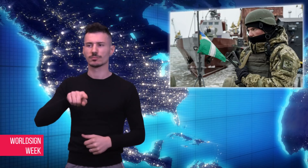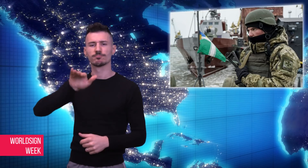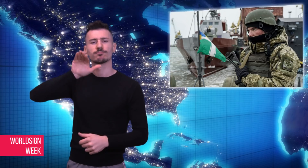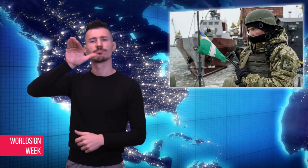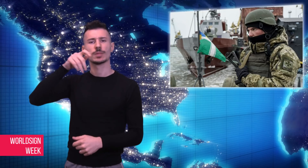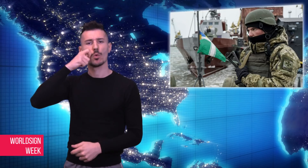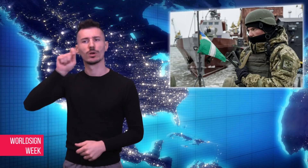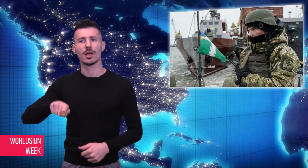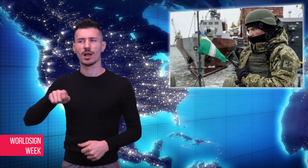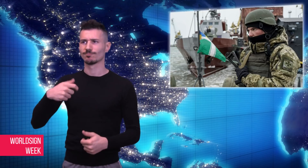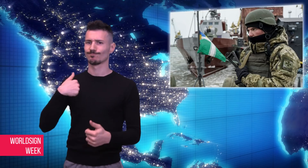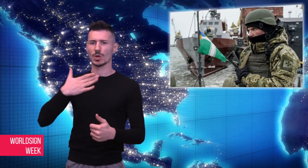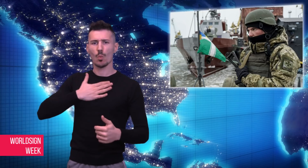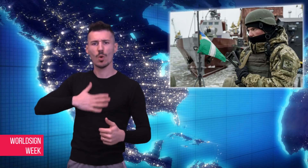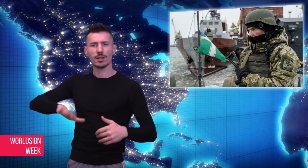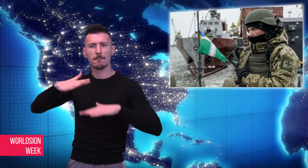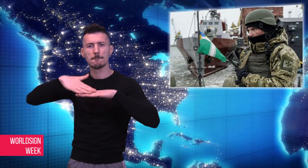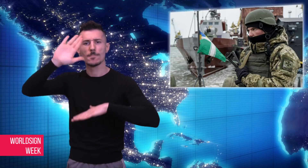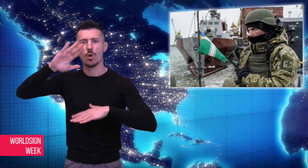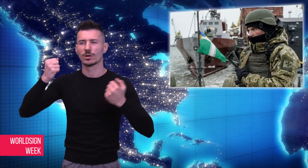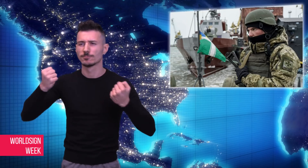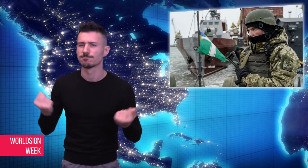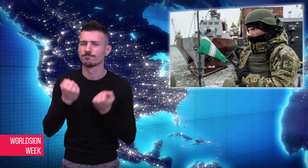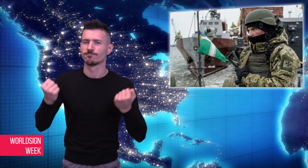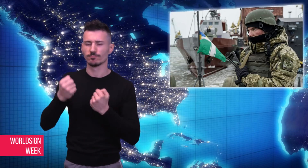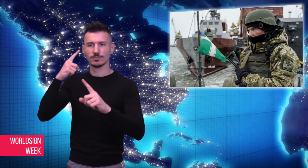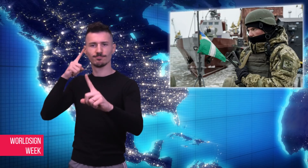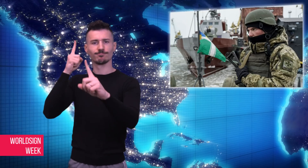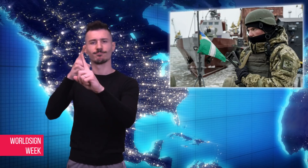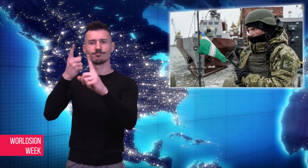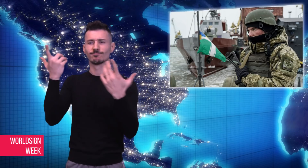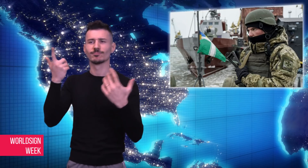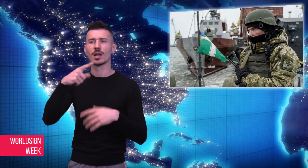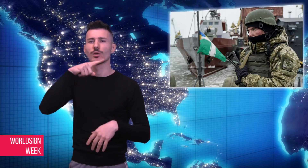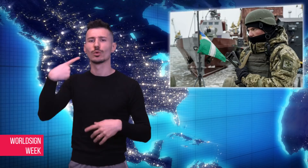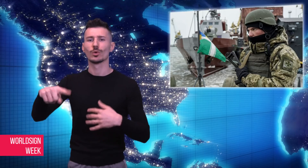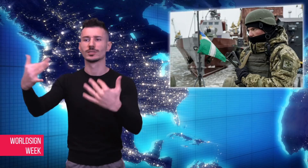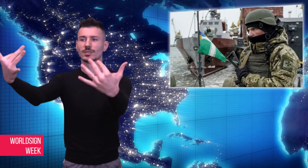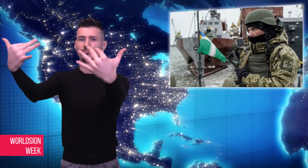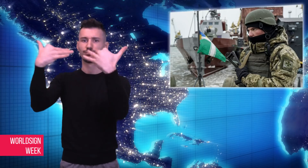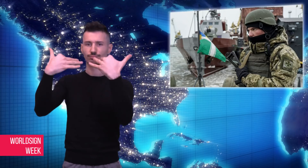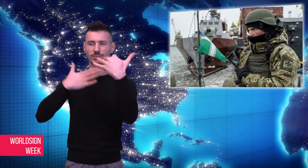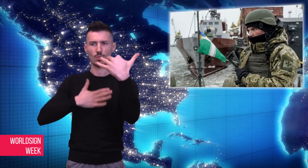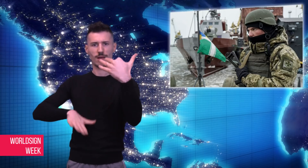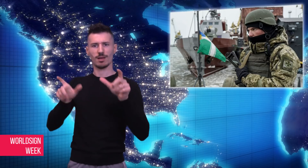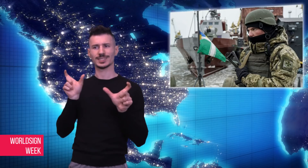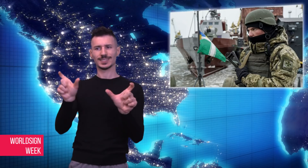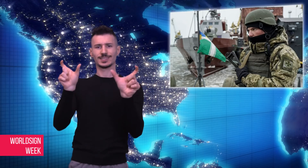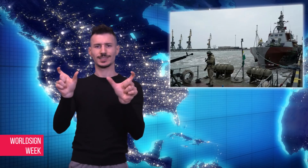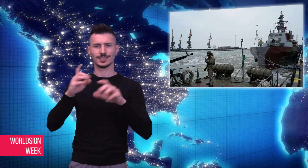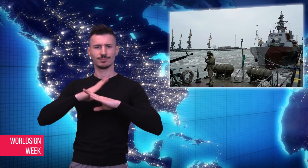training as they need to supplement its defenses to